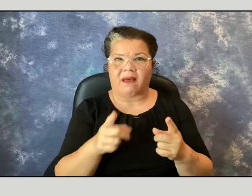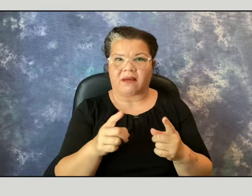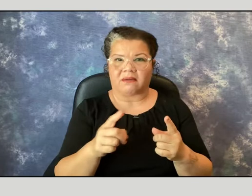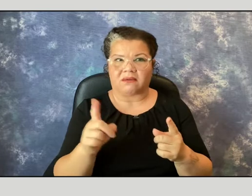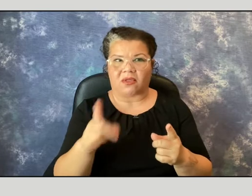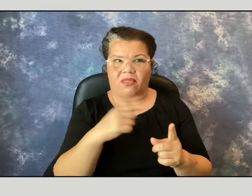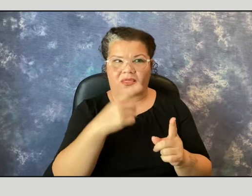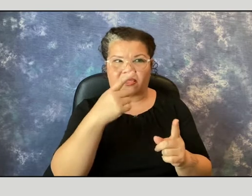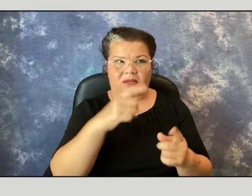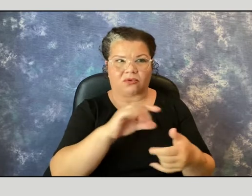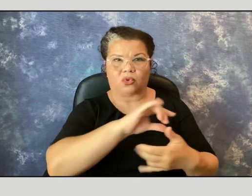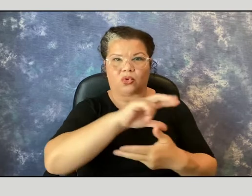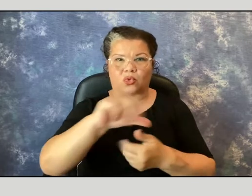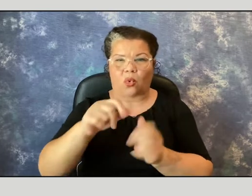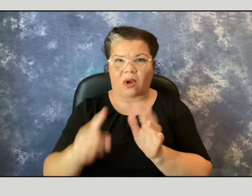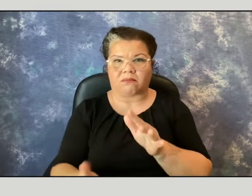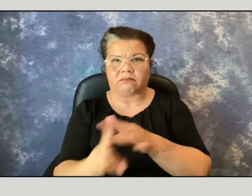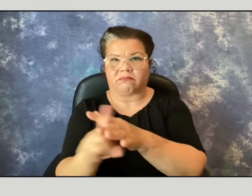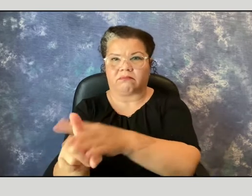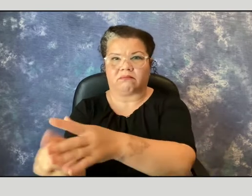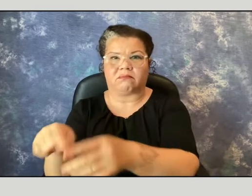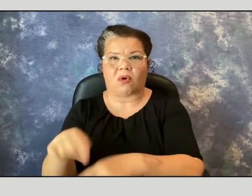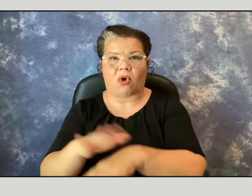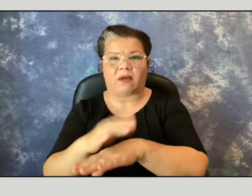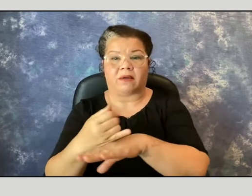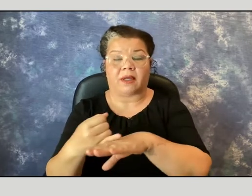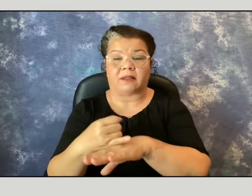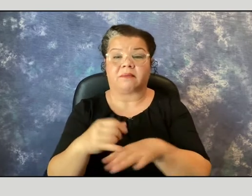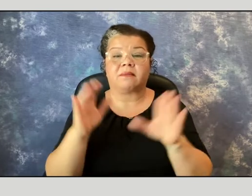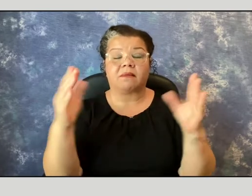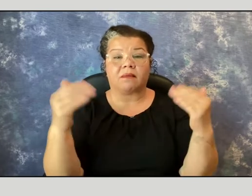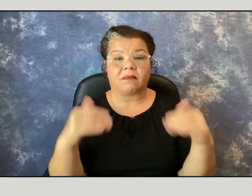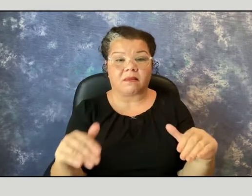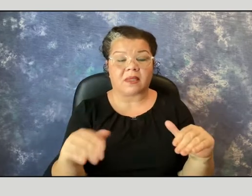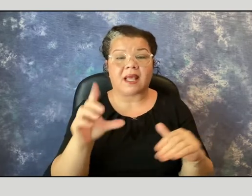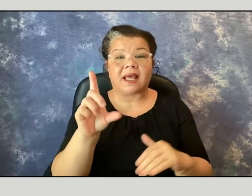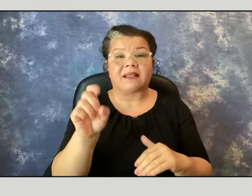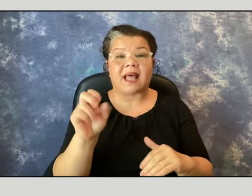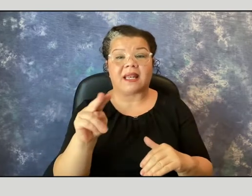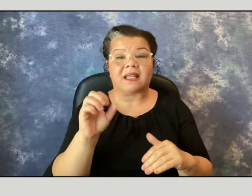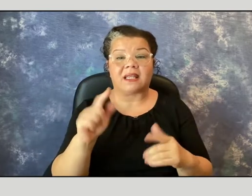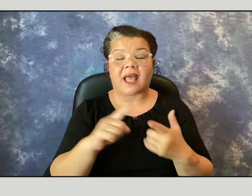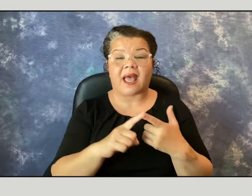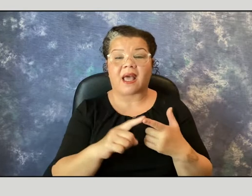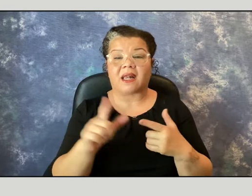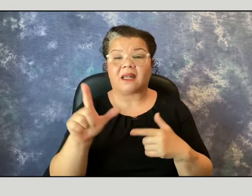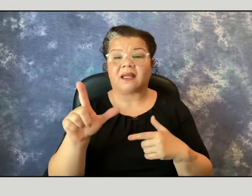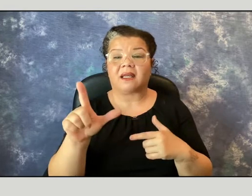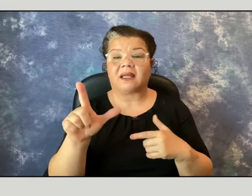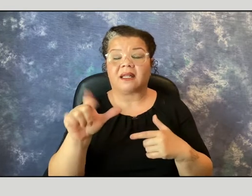And Daniel Lind-Ramos, who is joining us from Museo de Arte Contemporaneo in Puerto Rico,